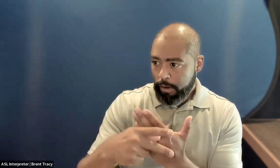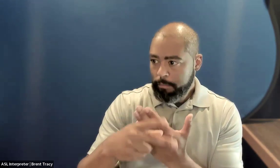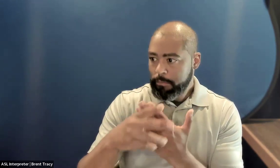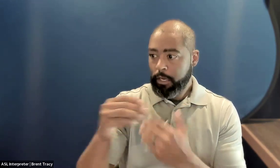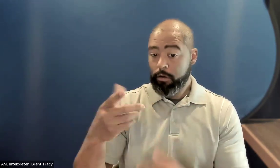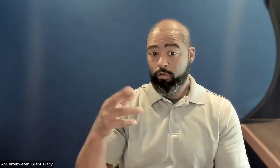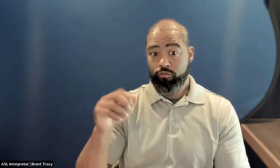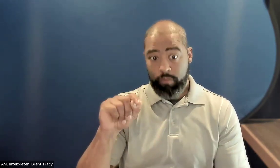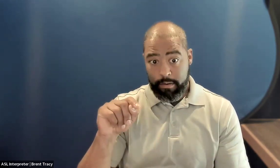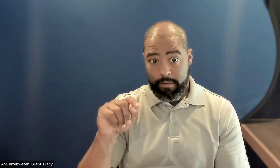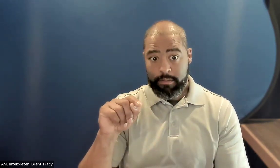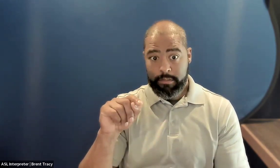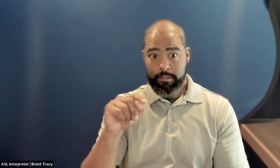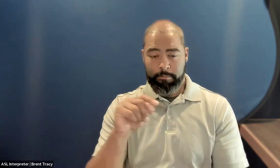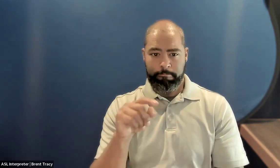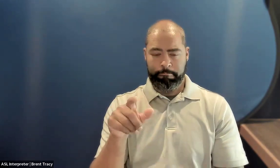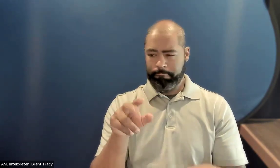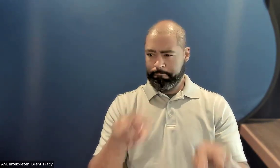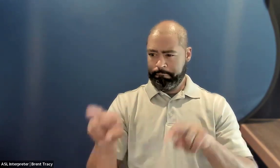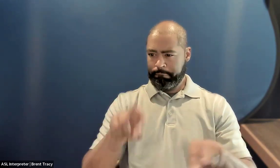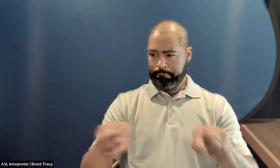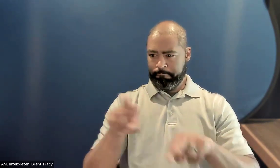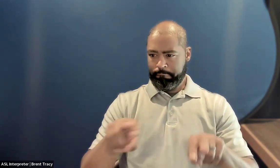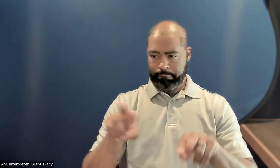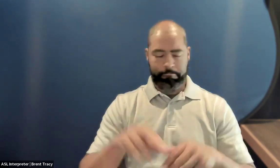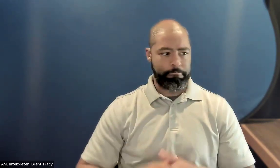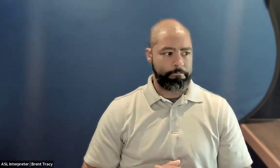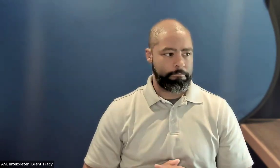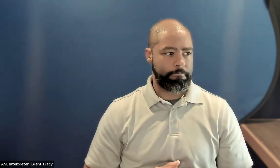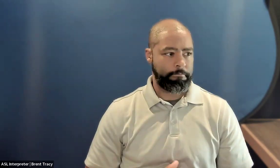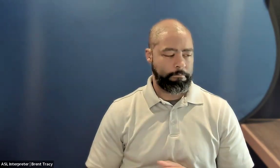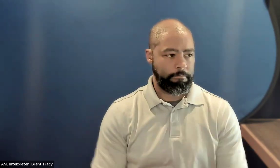Next slide, Users enter information about the project in